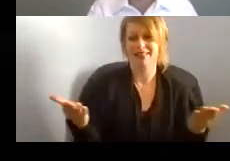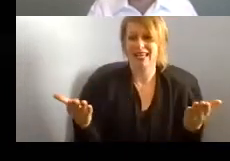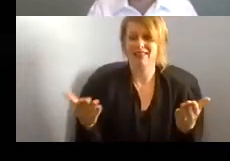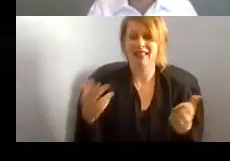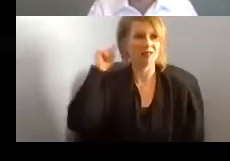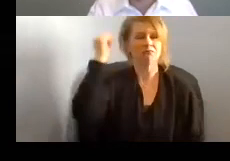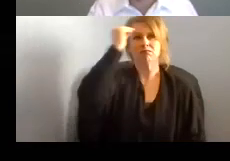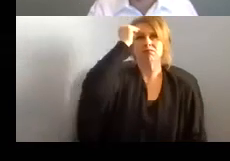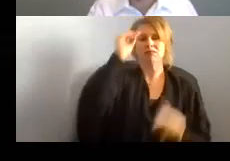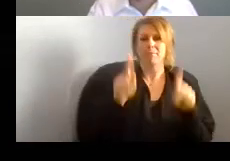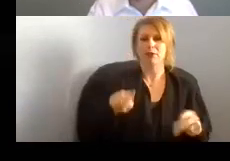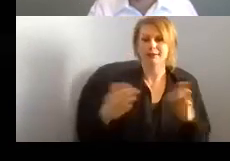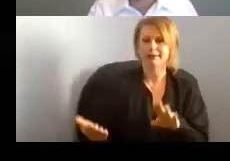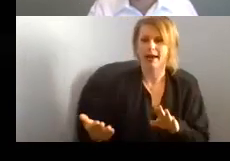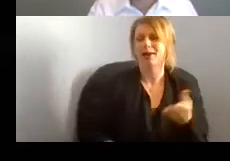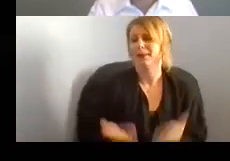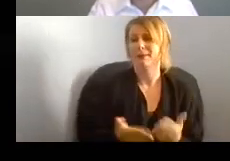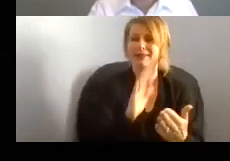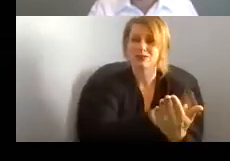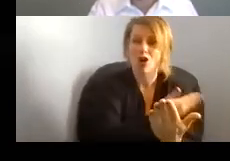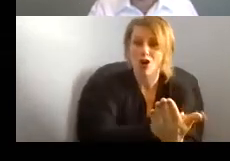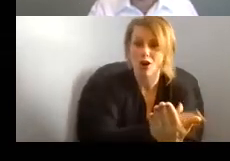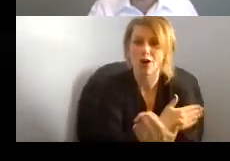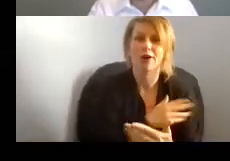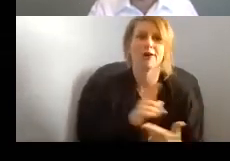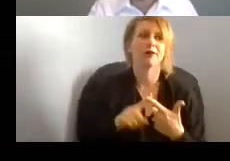such as a song the mother used to sing, a country they visited on vacation